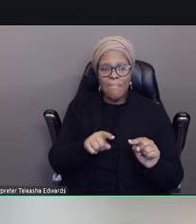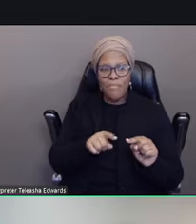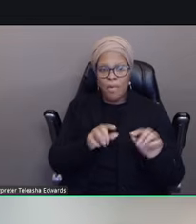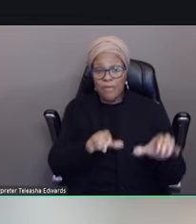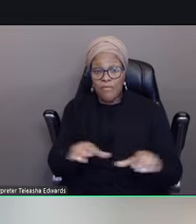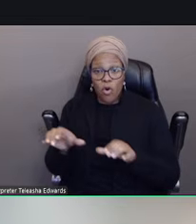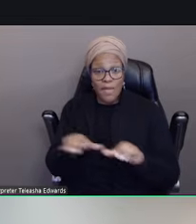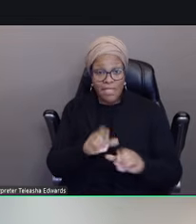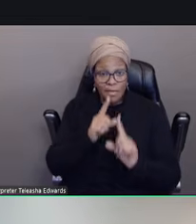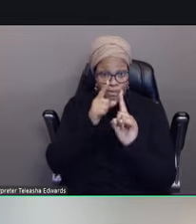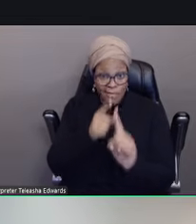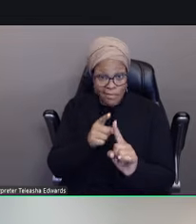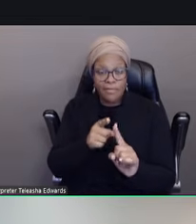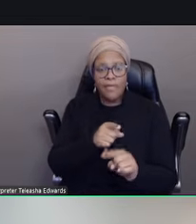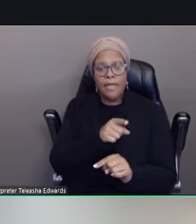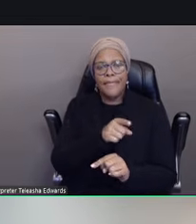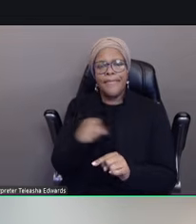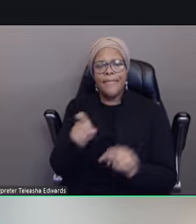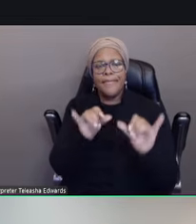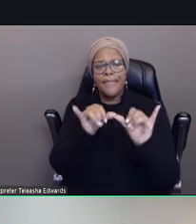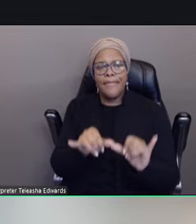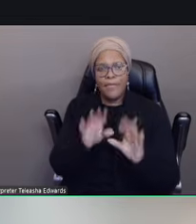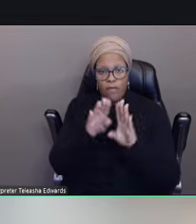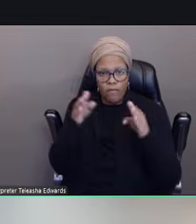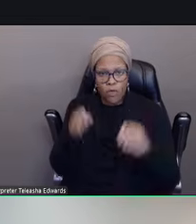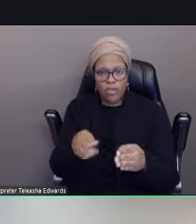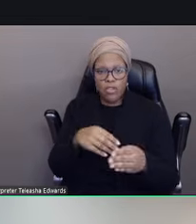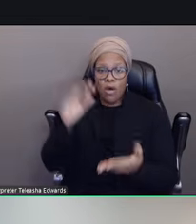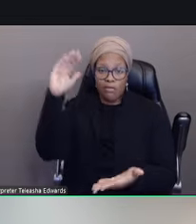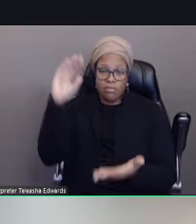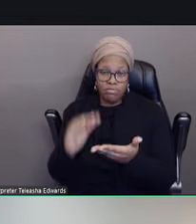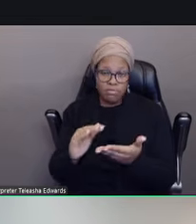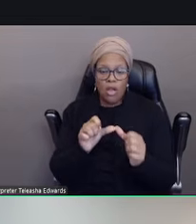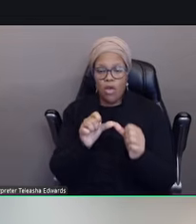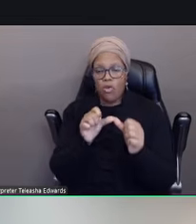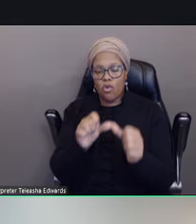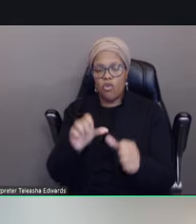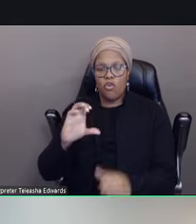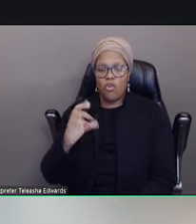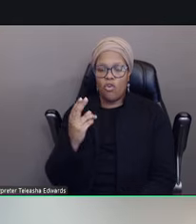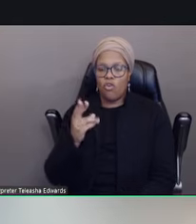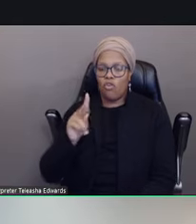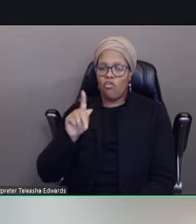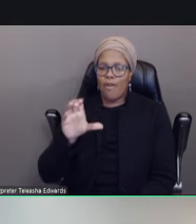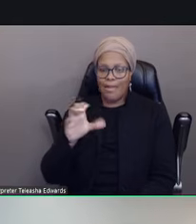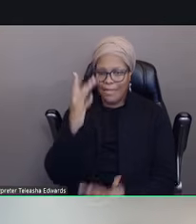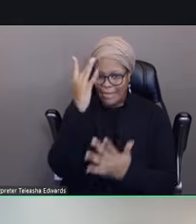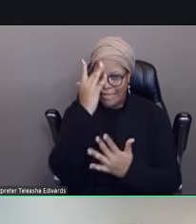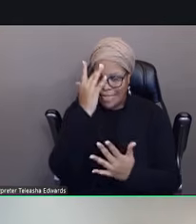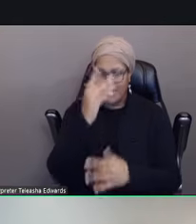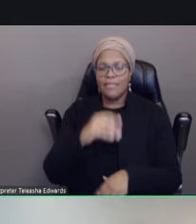These measures are focused on reducing chronic disease, improving access to care, addressing our